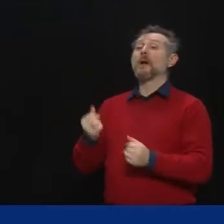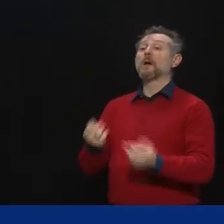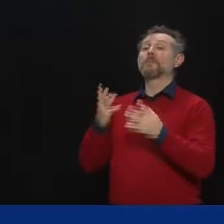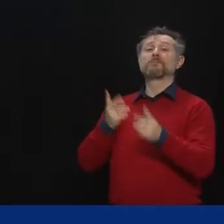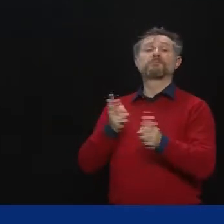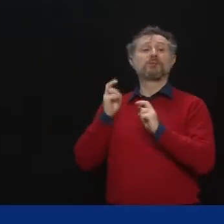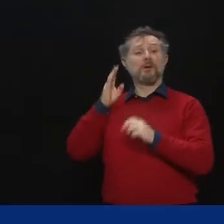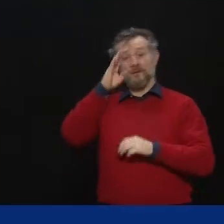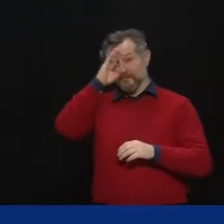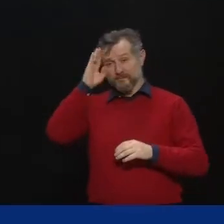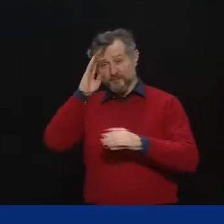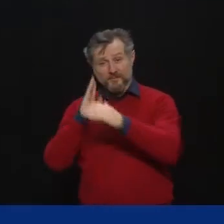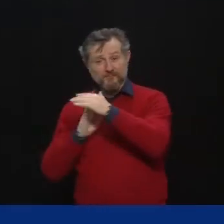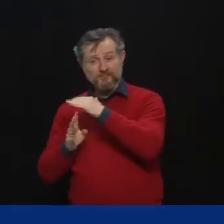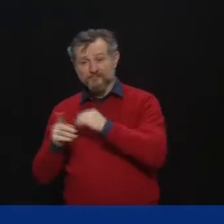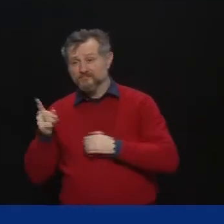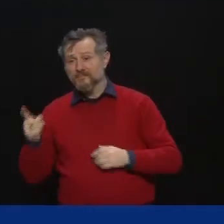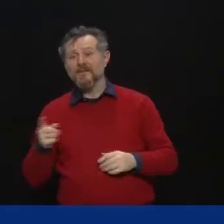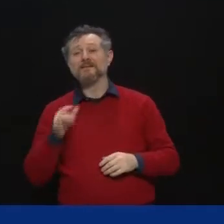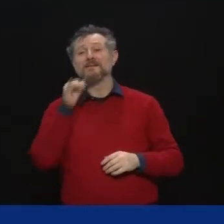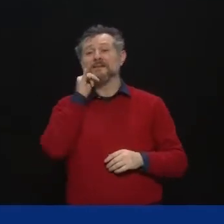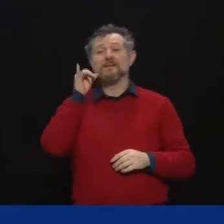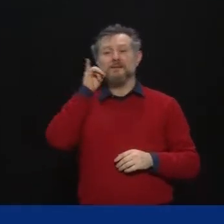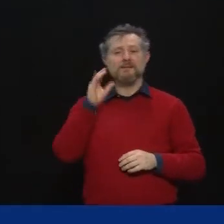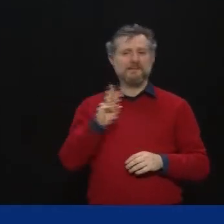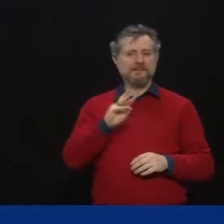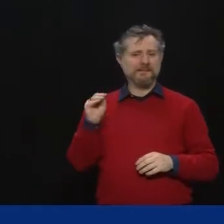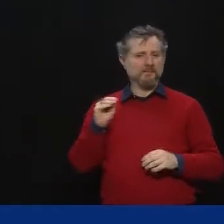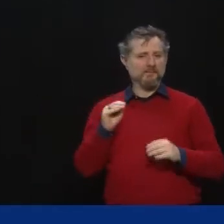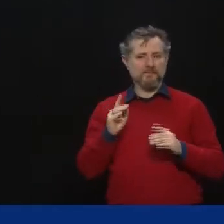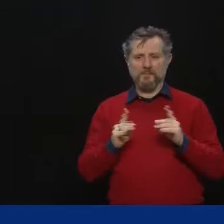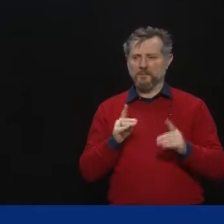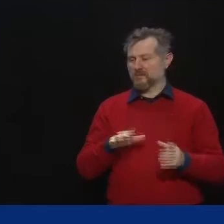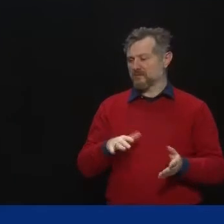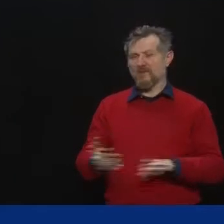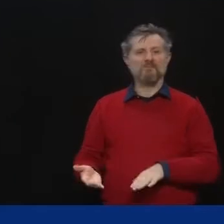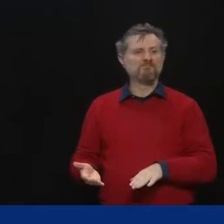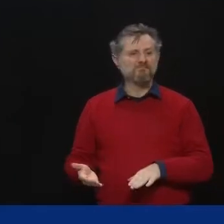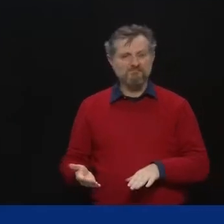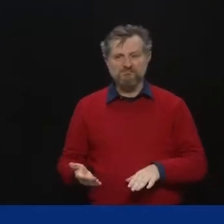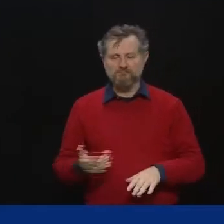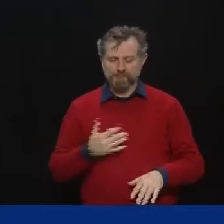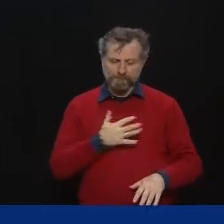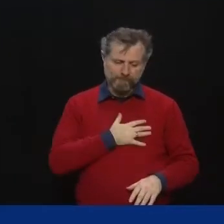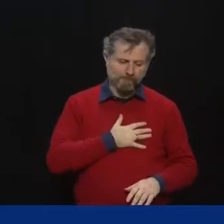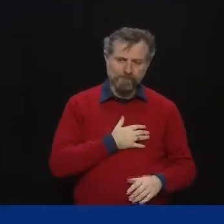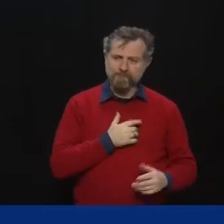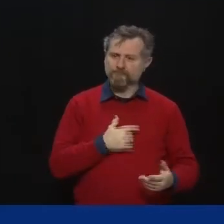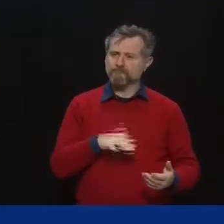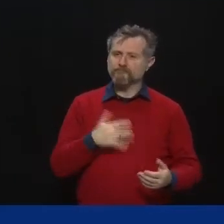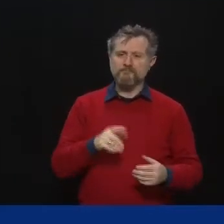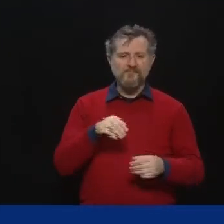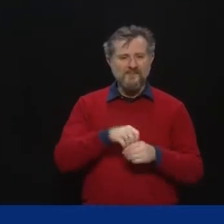IF YOU'RE VACCINE AND BOOSTED. ANOTHER VERY IMPORTANT METRIC TO US, OUR DAILY HOSPITALIZATIONS. SADLY, WE HAD SIX PEOPLE DIE